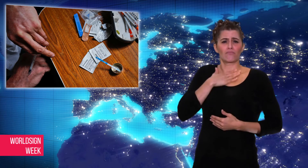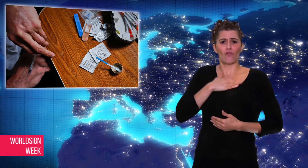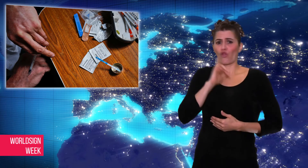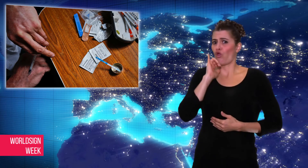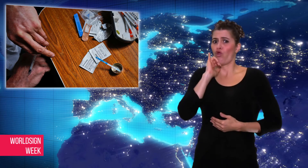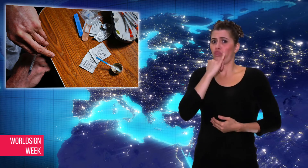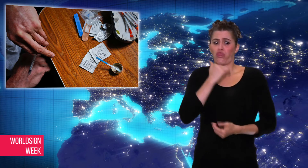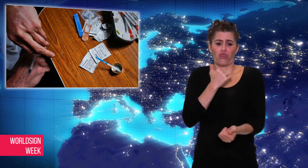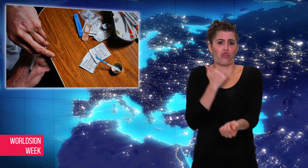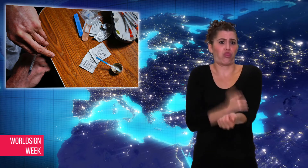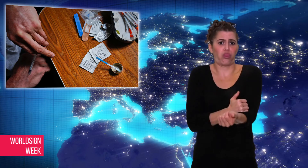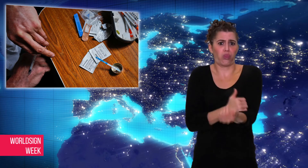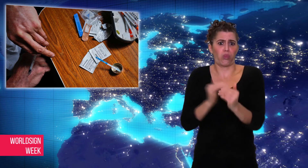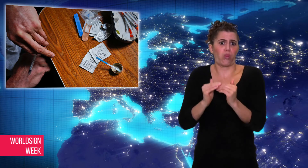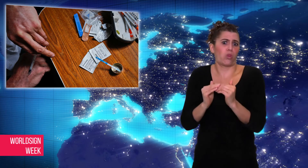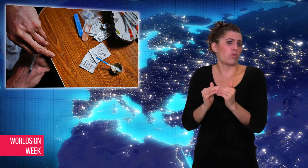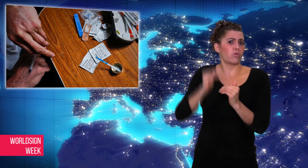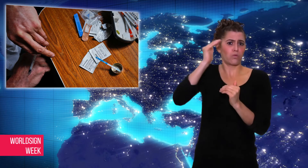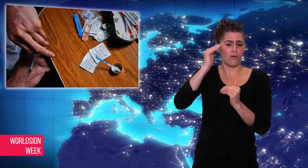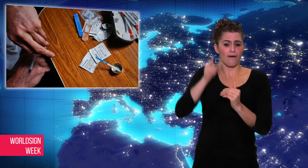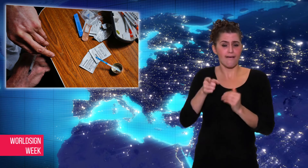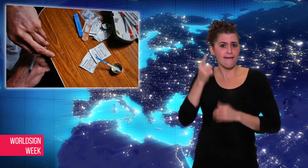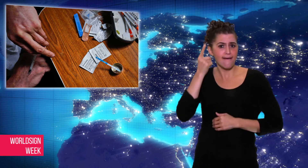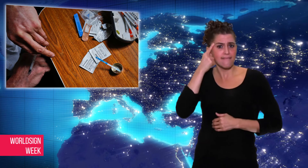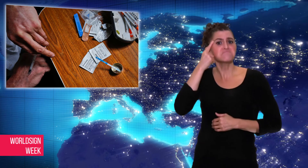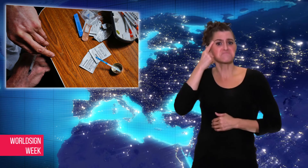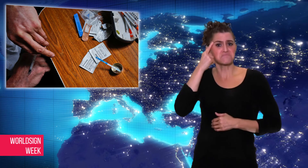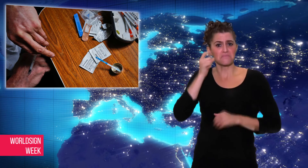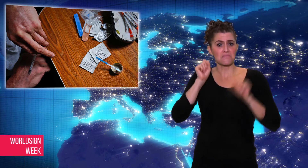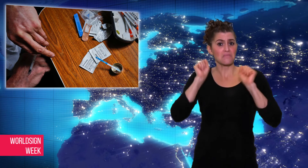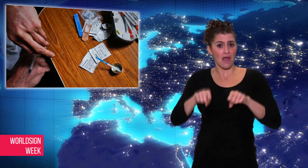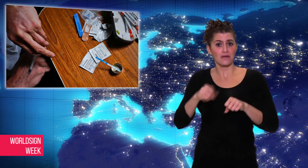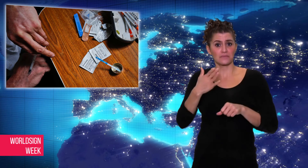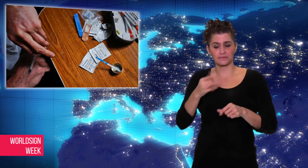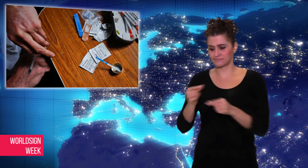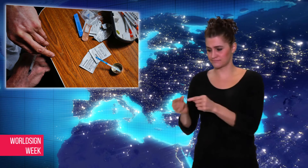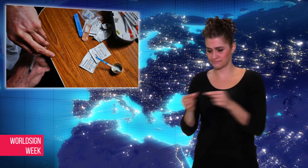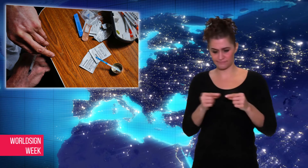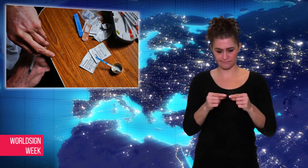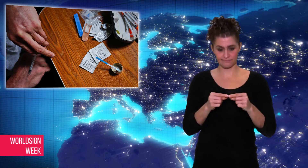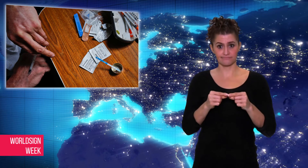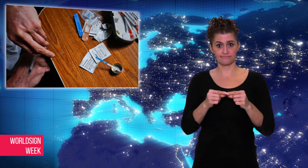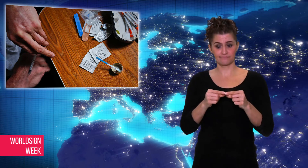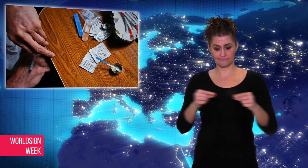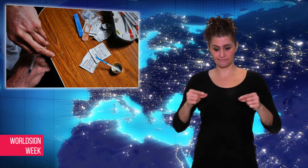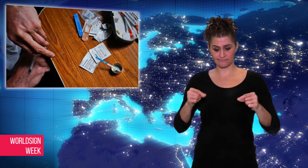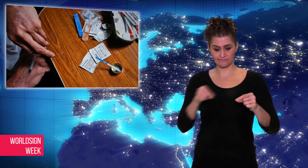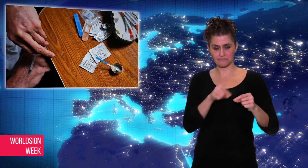becoming a tool among heroin users